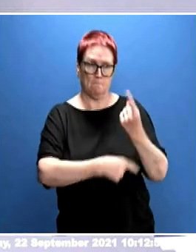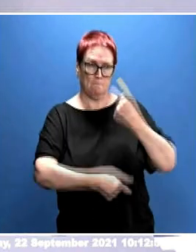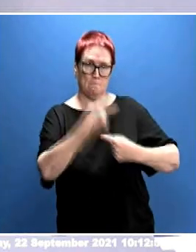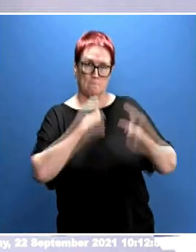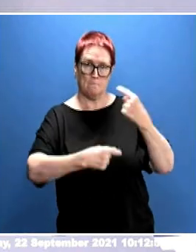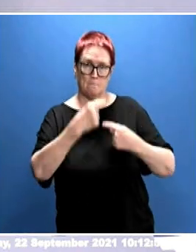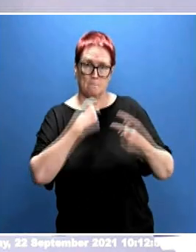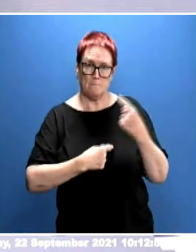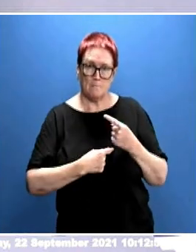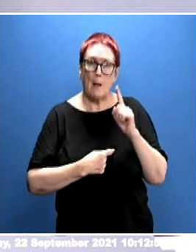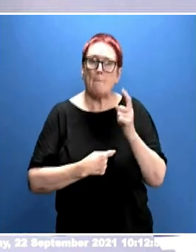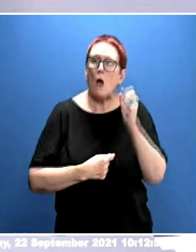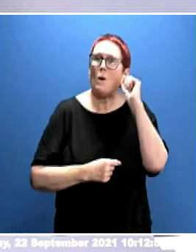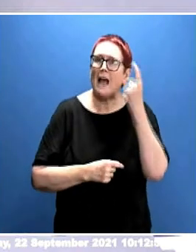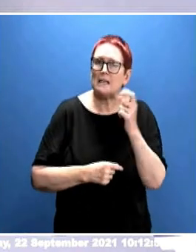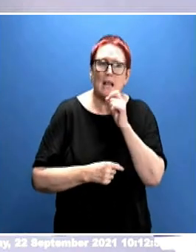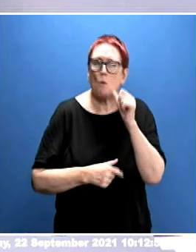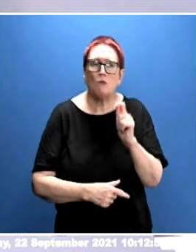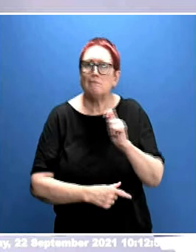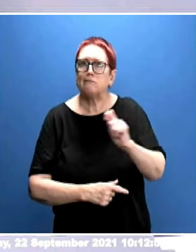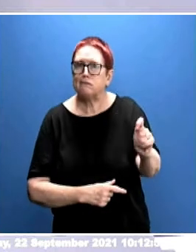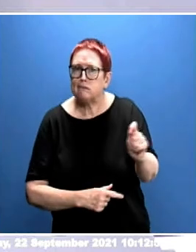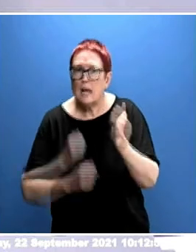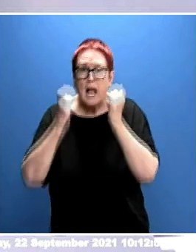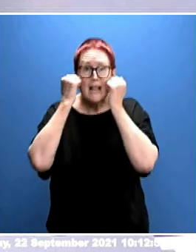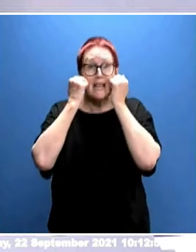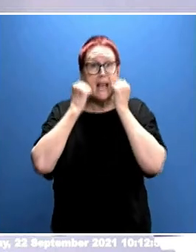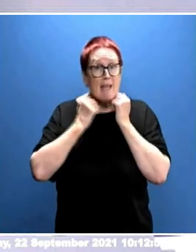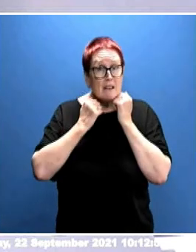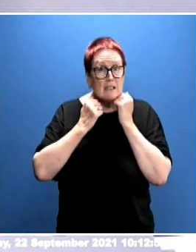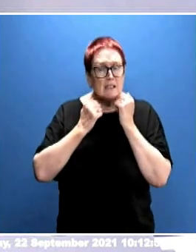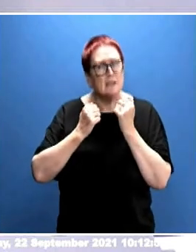will be sought and that the evidence is disputed in material respect